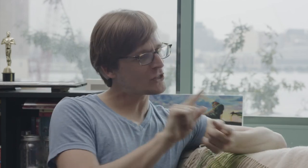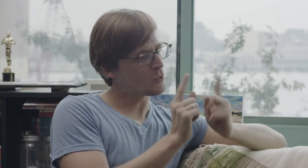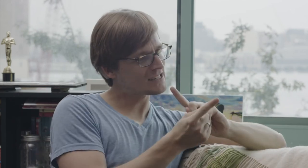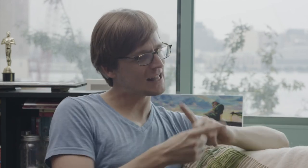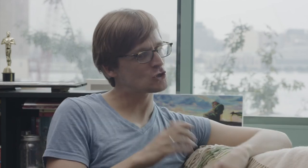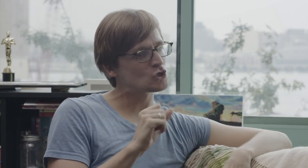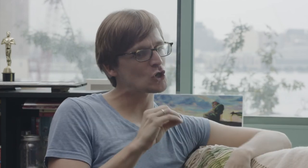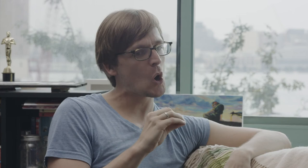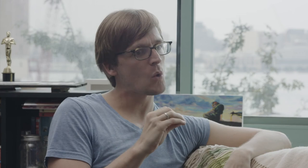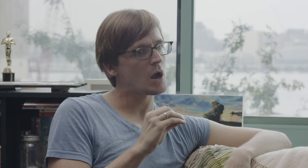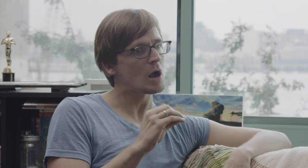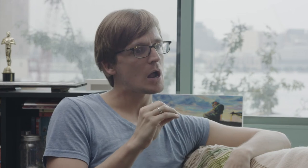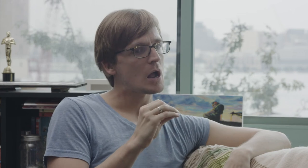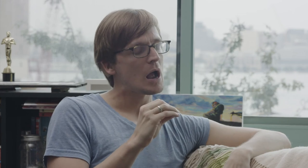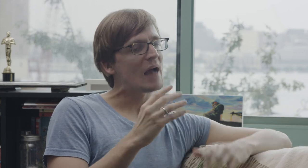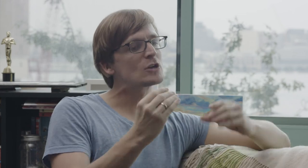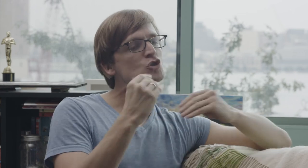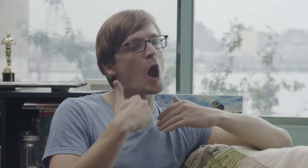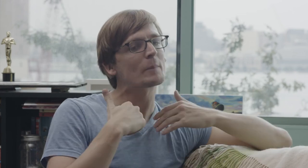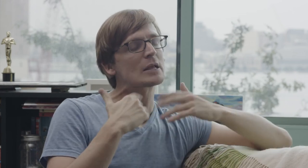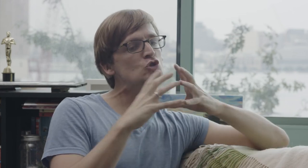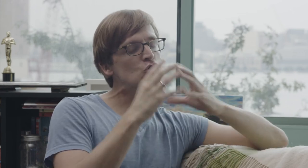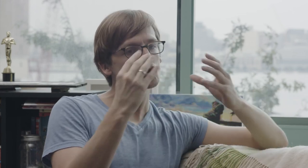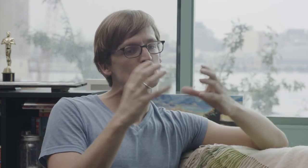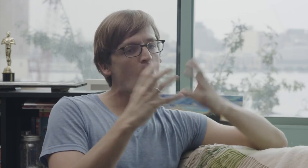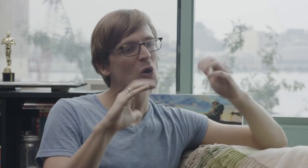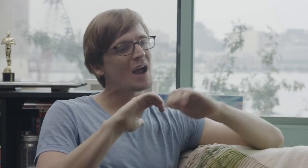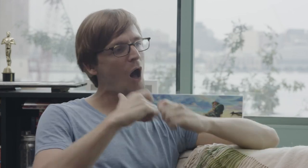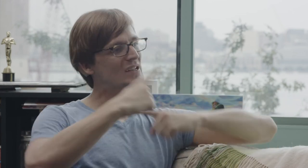And they challenged me to unpack a text and really translate it.